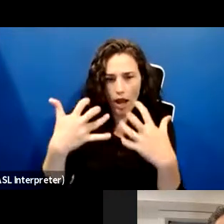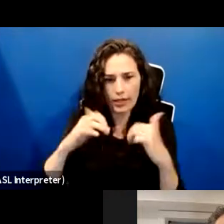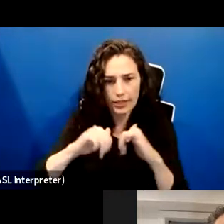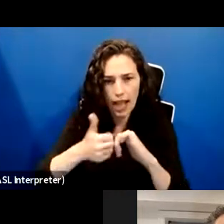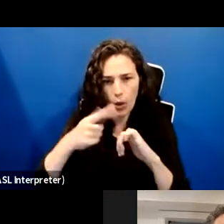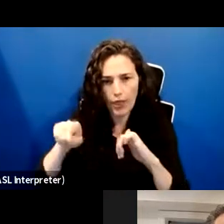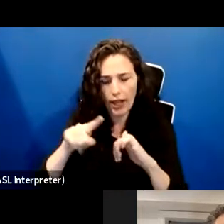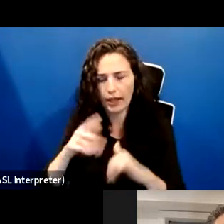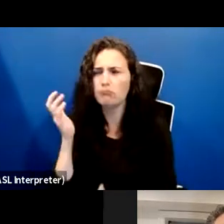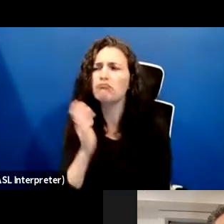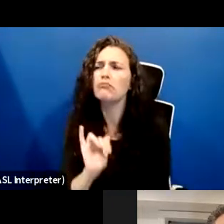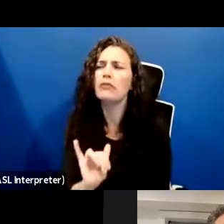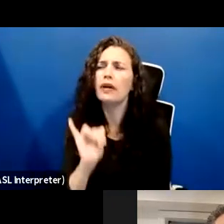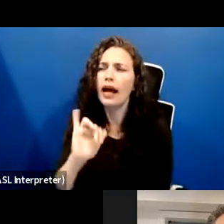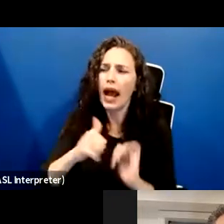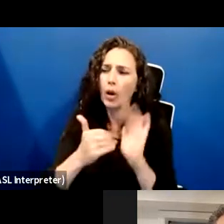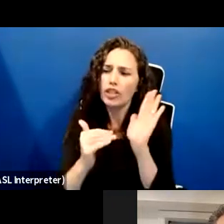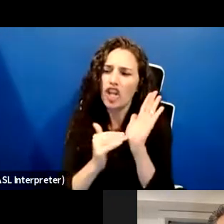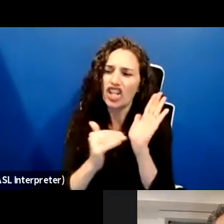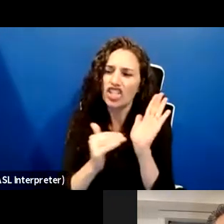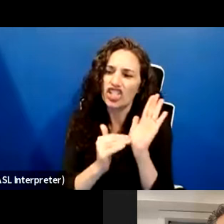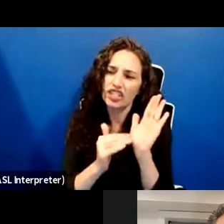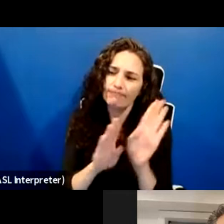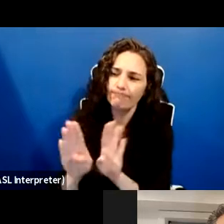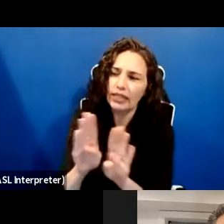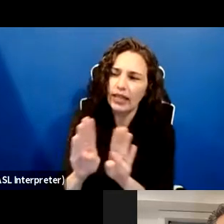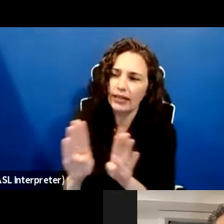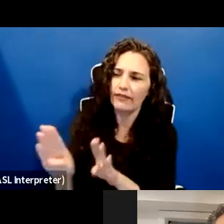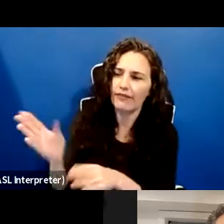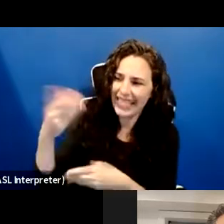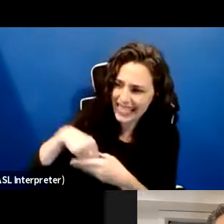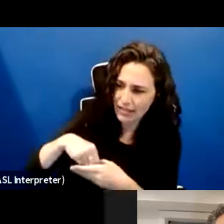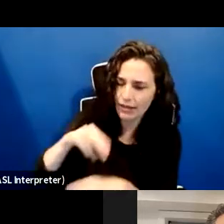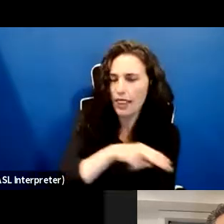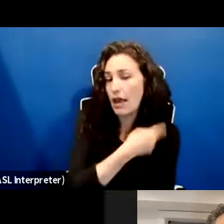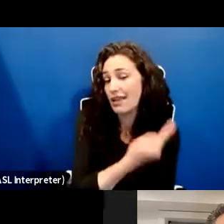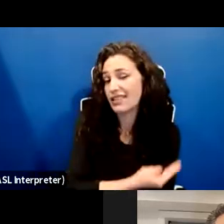how they conduct themselves as doctors inside the hospital. And I think it's great. Absolutely great.